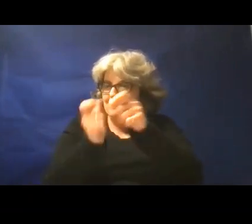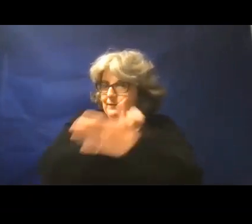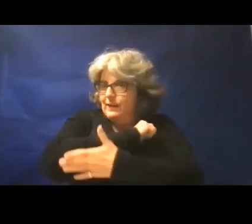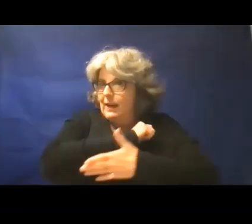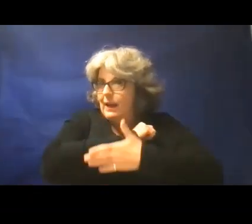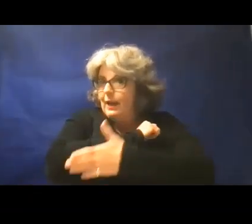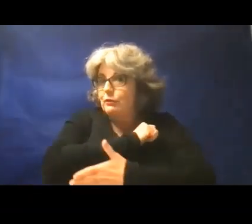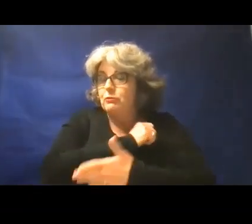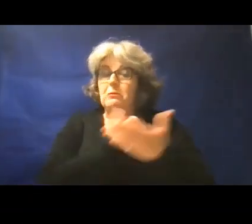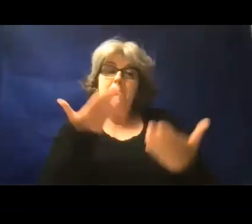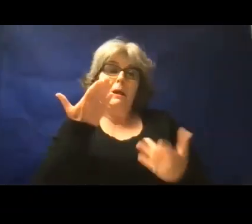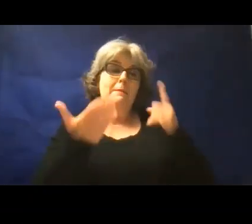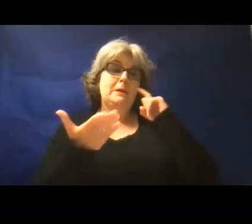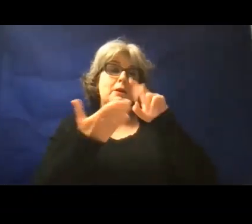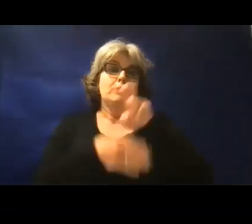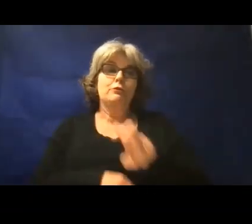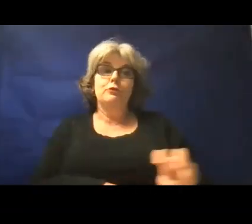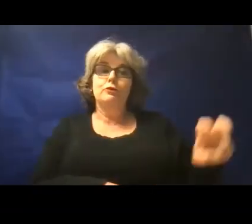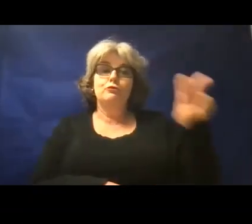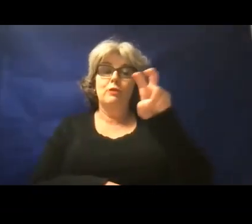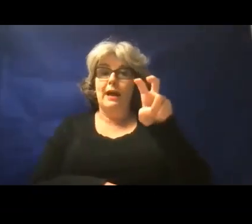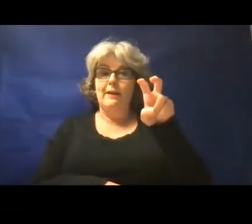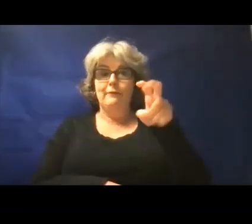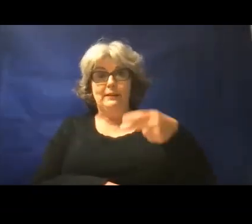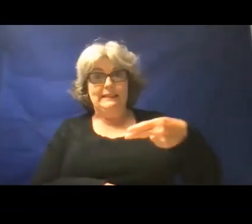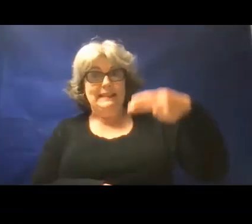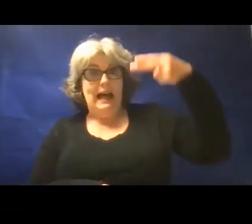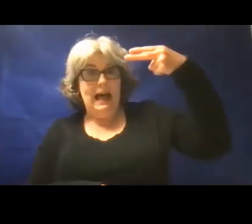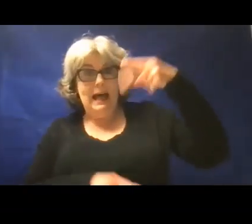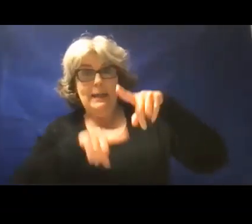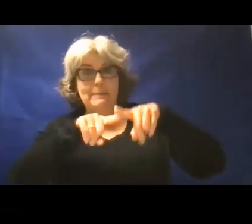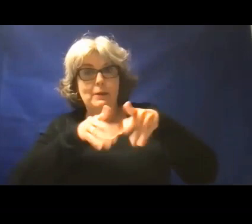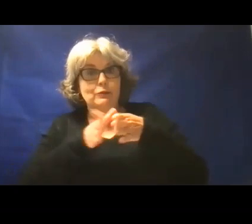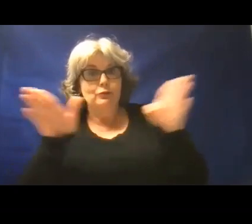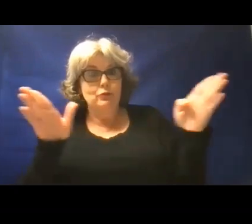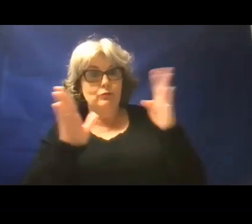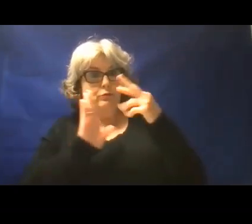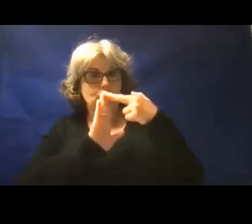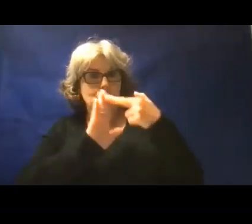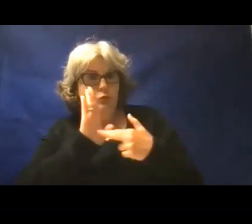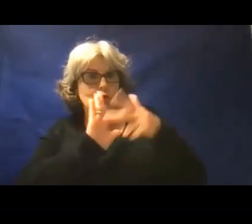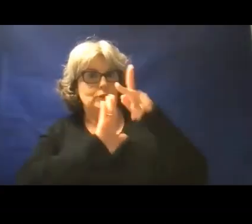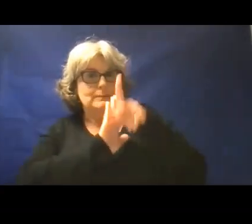that although the travel advisory is high based on general restrictions students may be able to